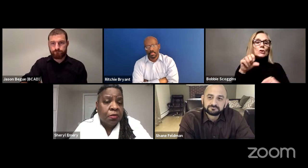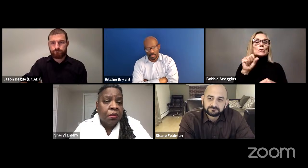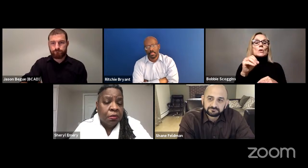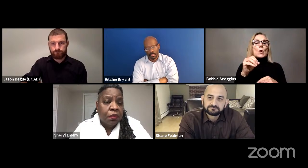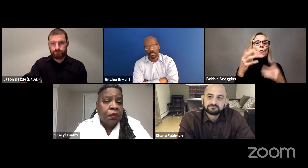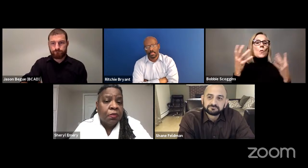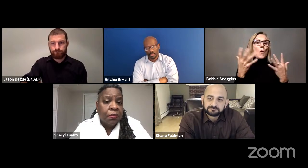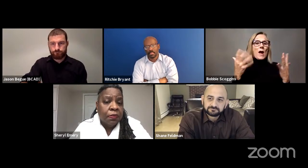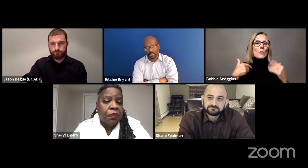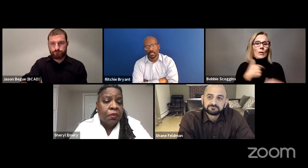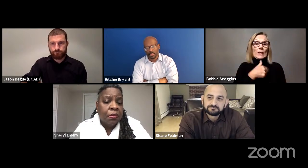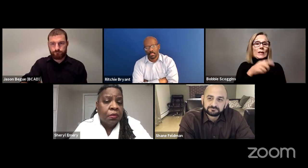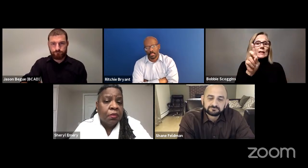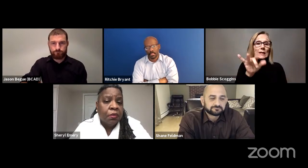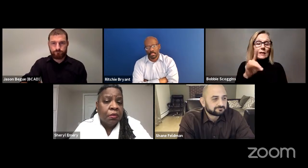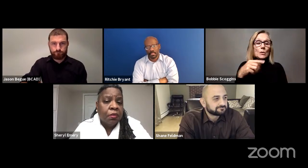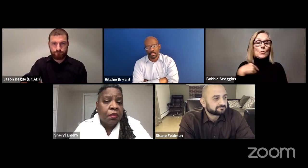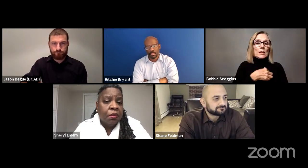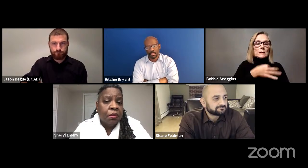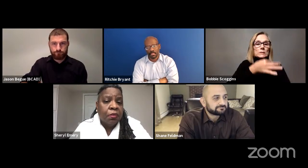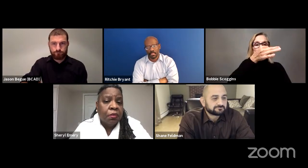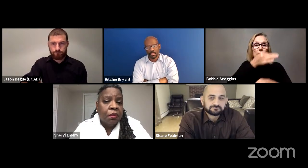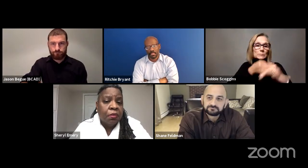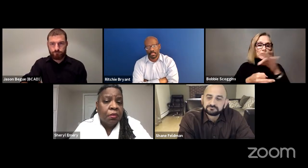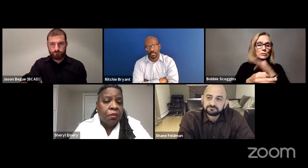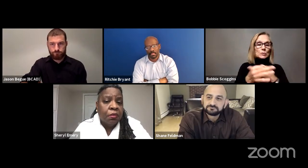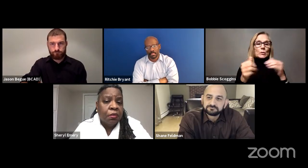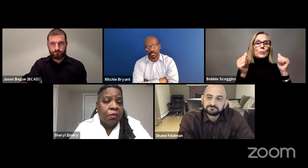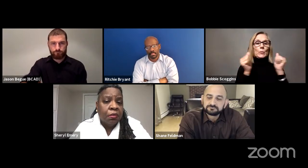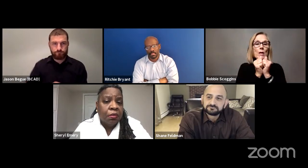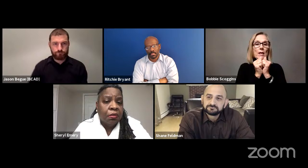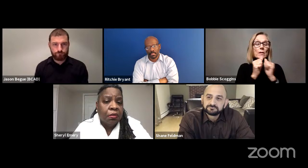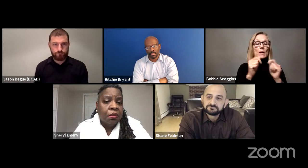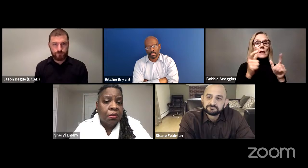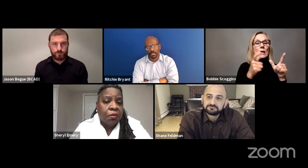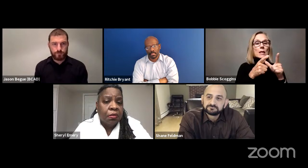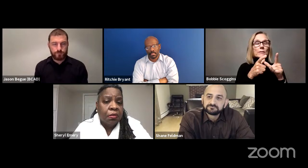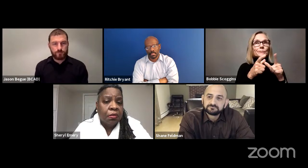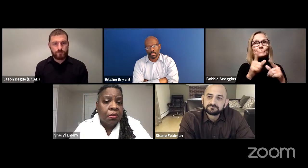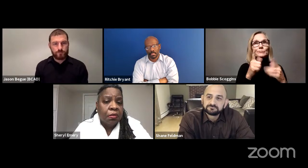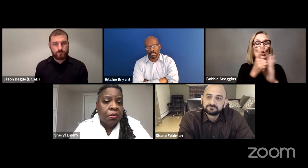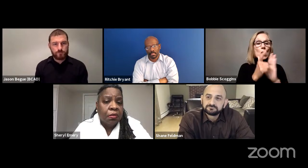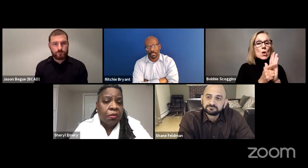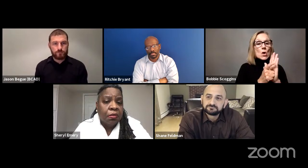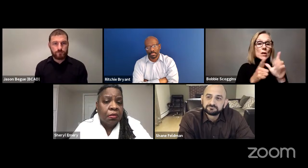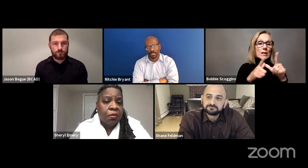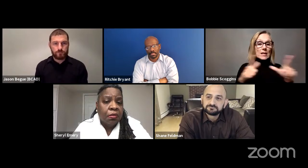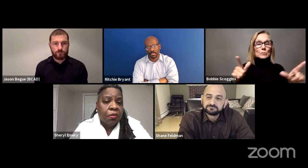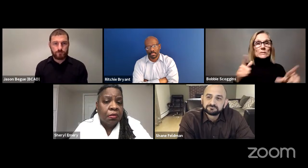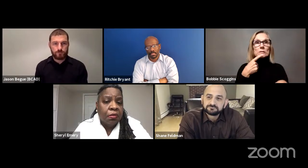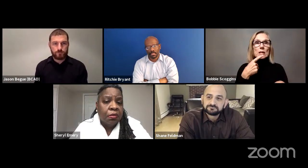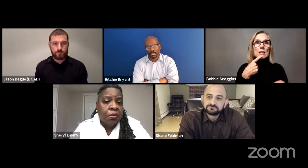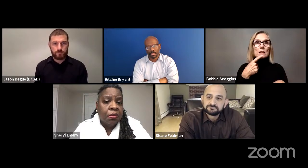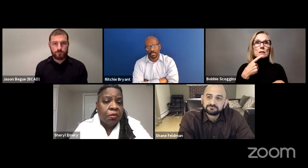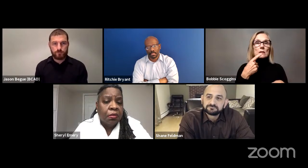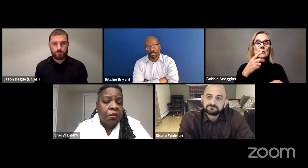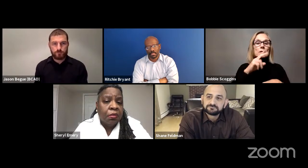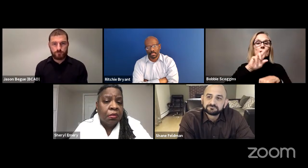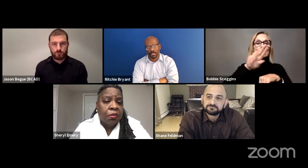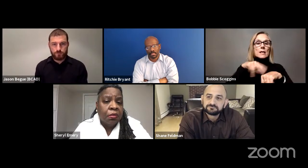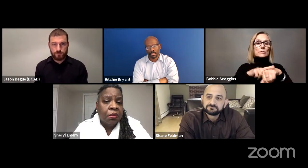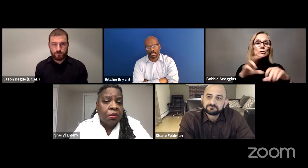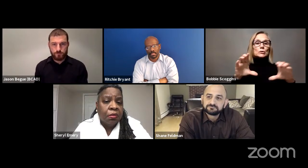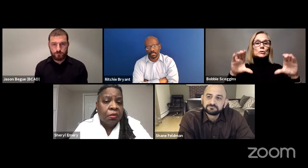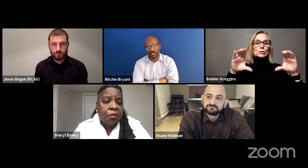in court. So what we did instead was we substituted that with basically language in the law that